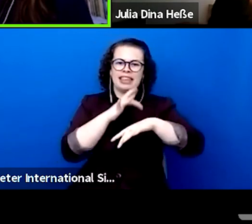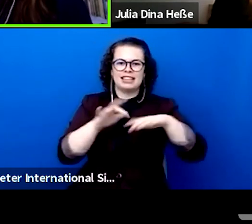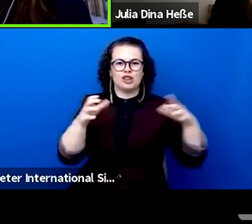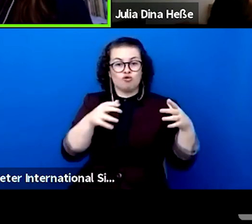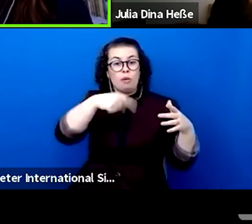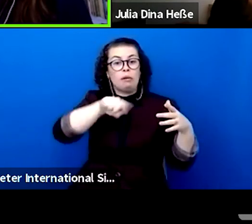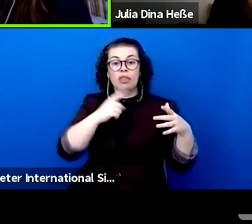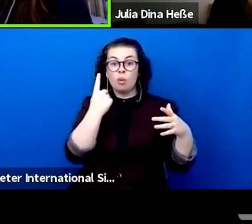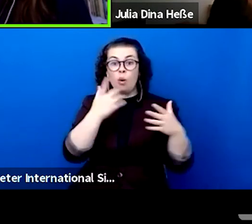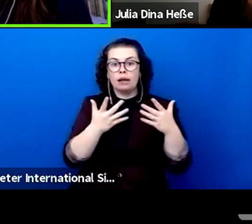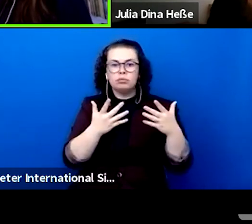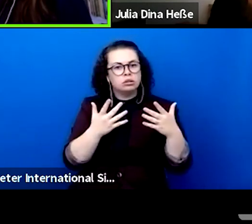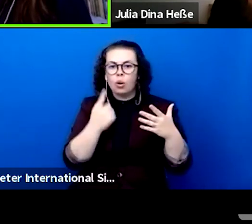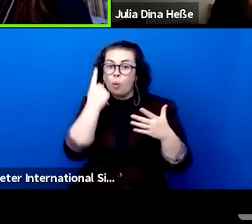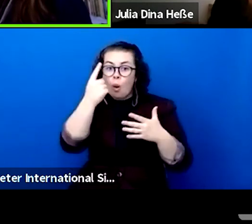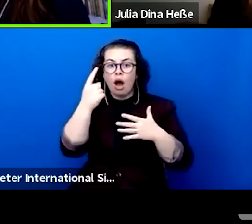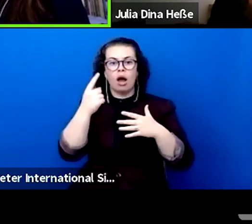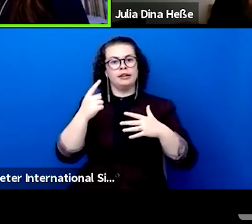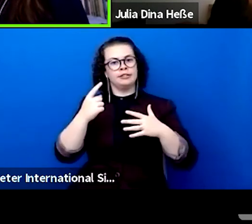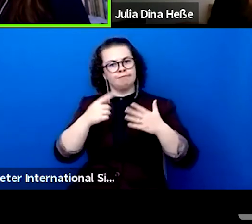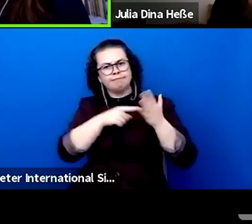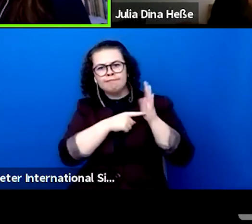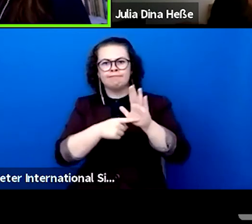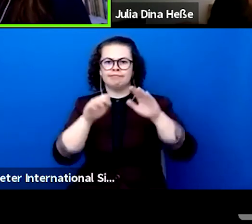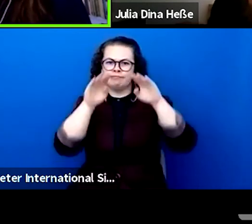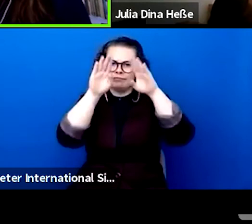you know several different languages in a performance, many of our actors are